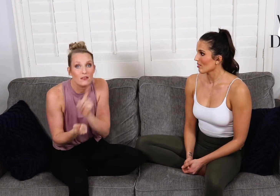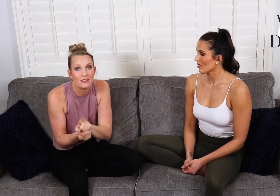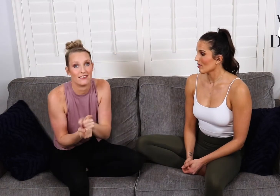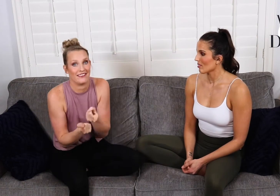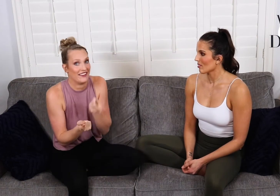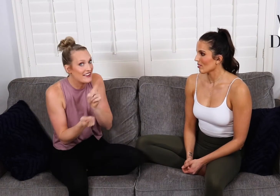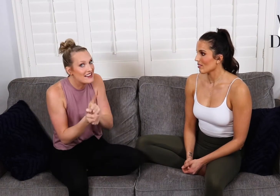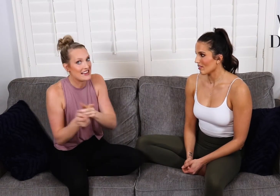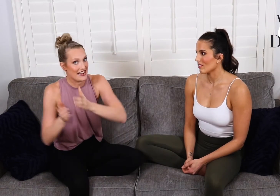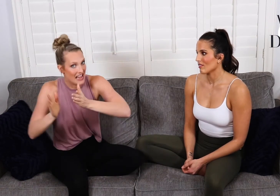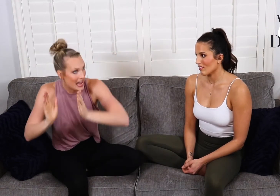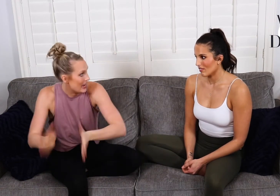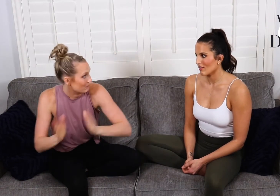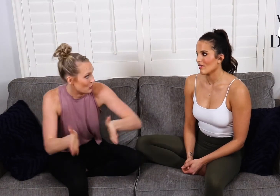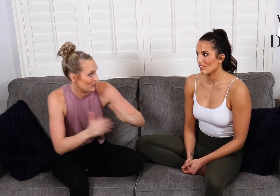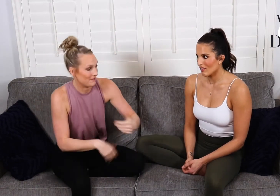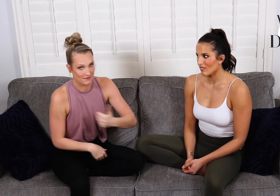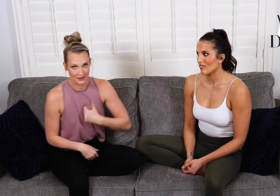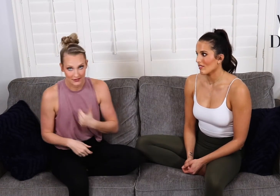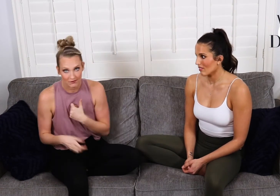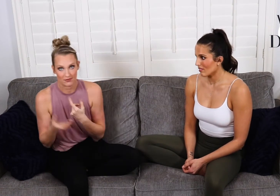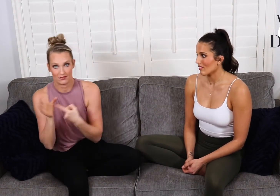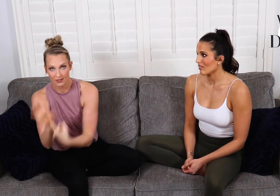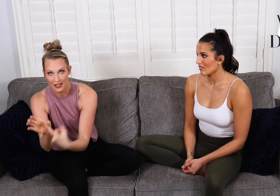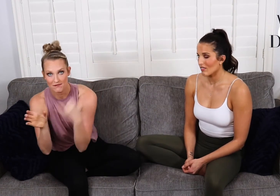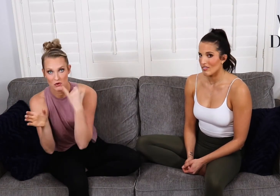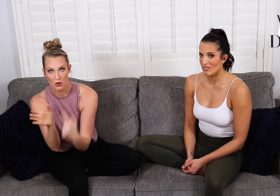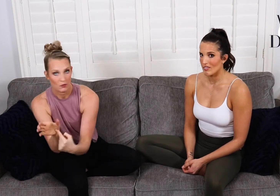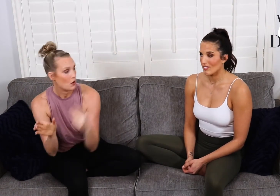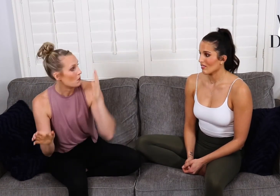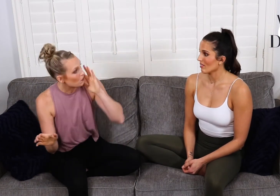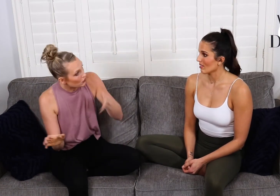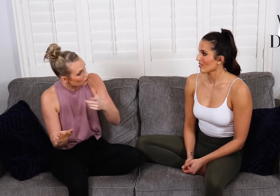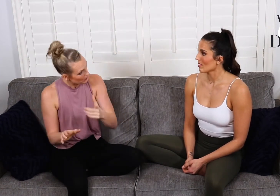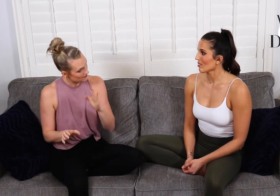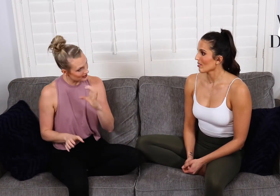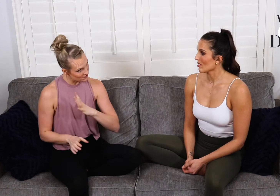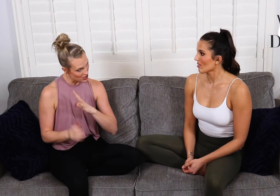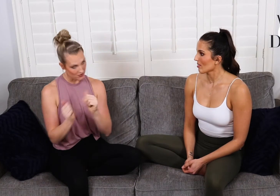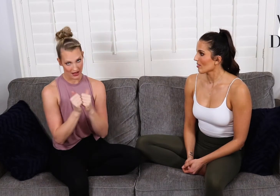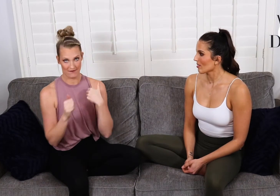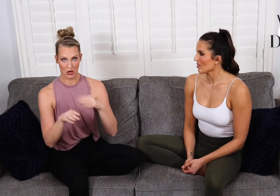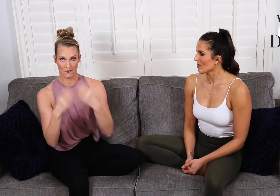so I went into the theater and asked every single person on my phone and said would you be fine